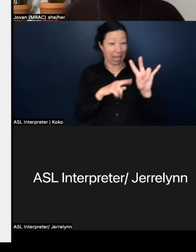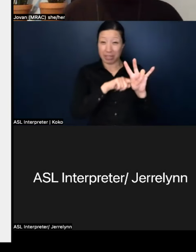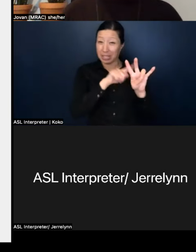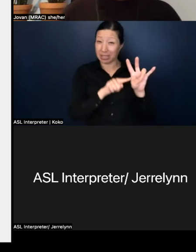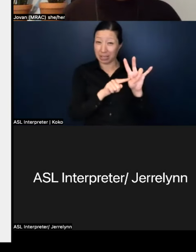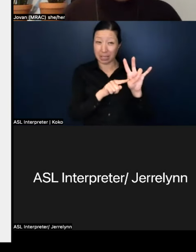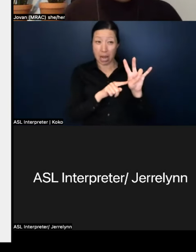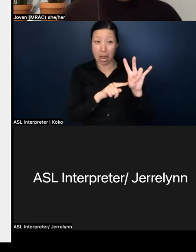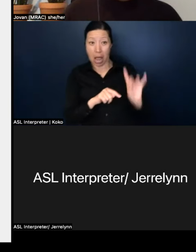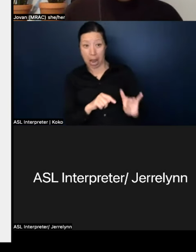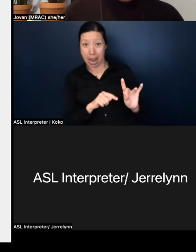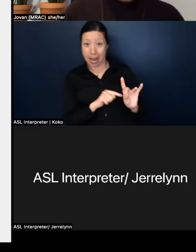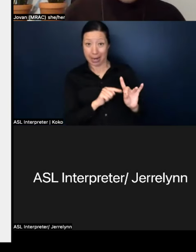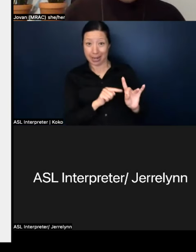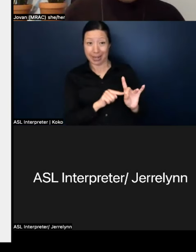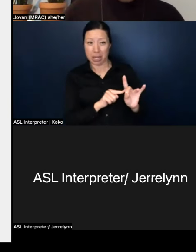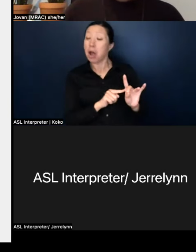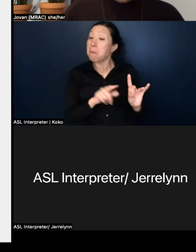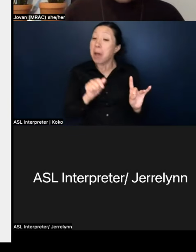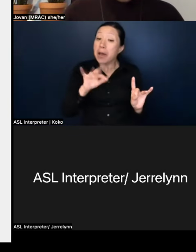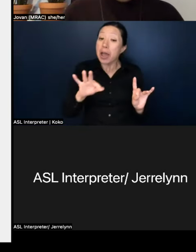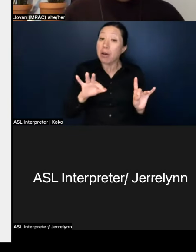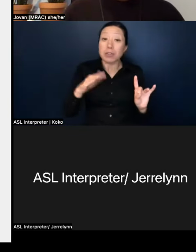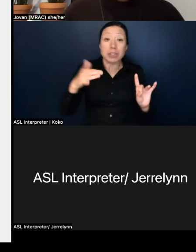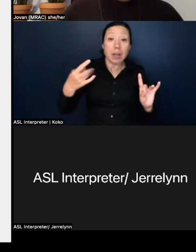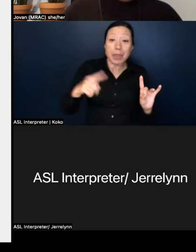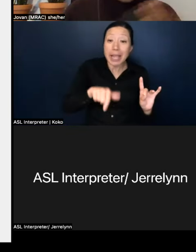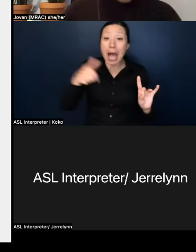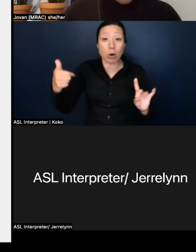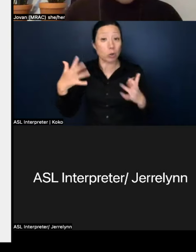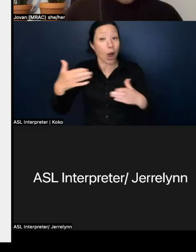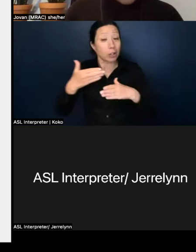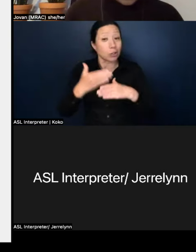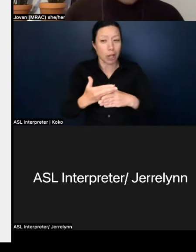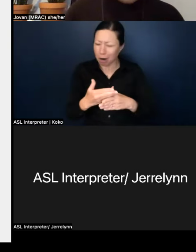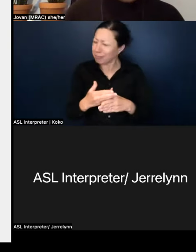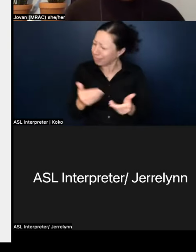So if you do have something else you wanna share, feel free to do so, if not, that's totally okay.